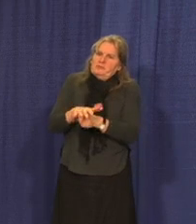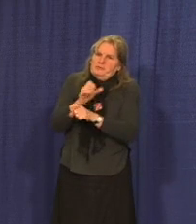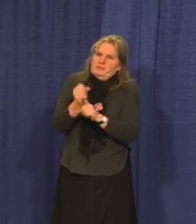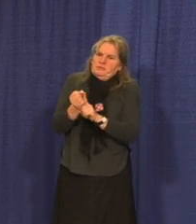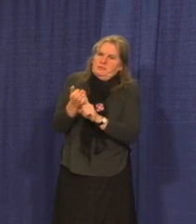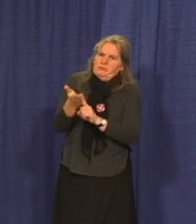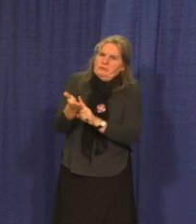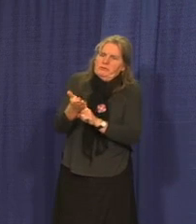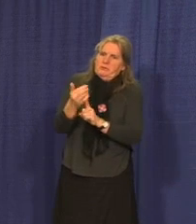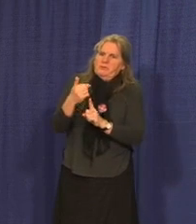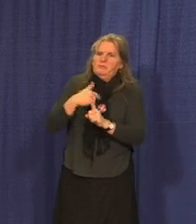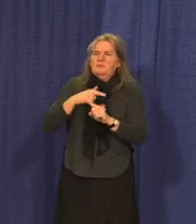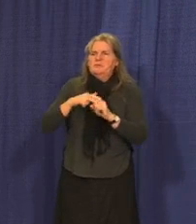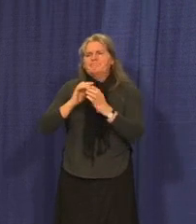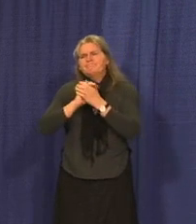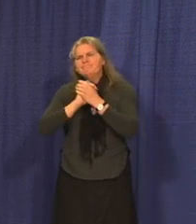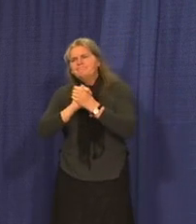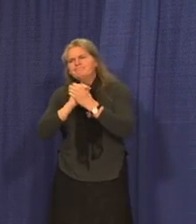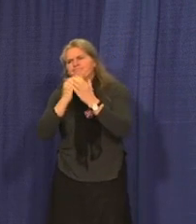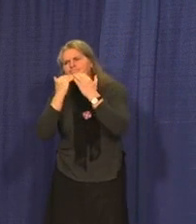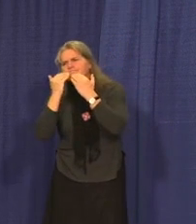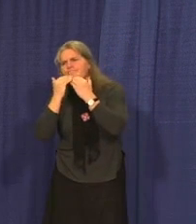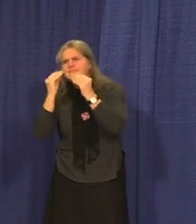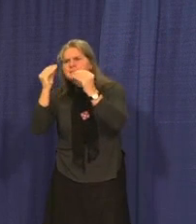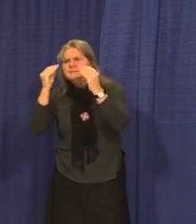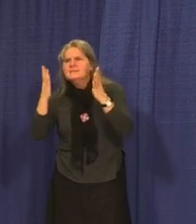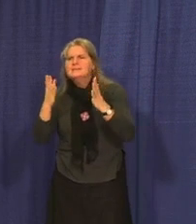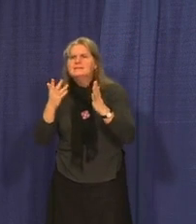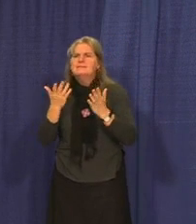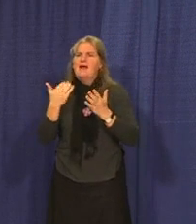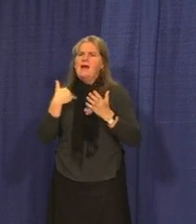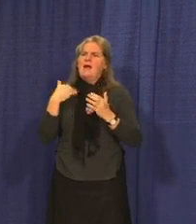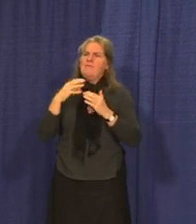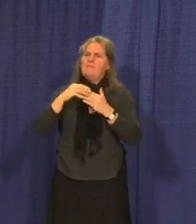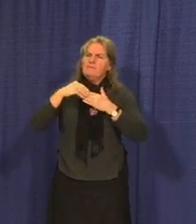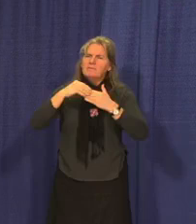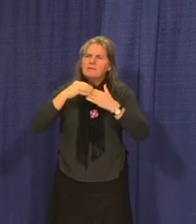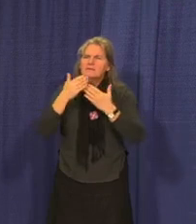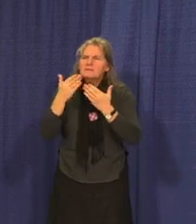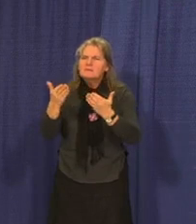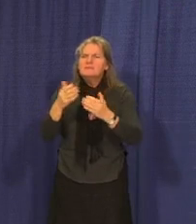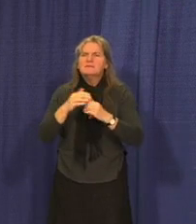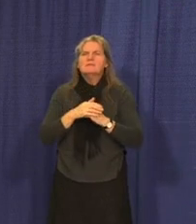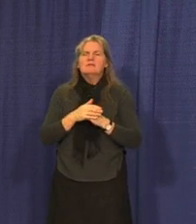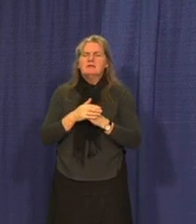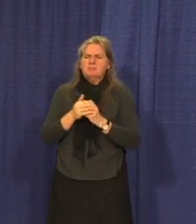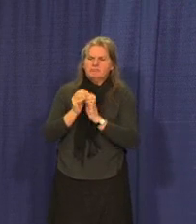situation but I do commend the teachers for being flexible.